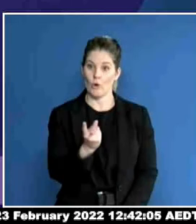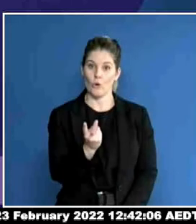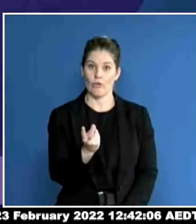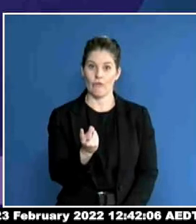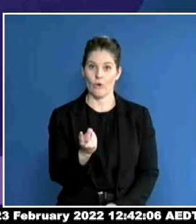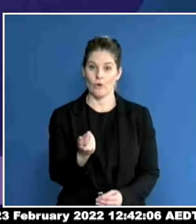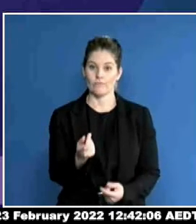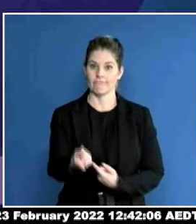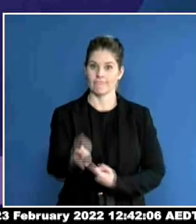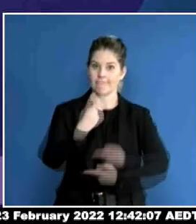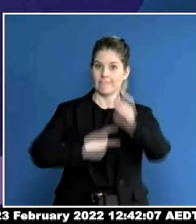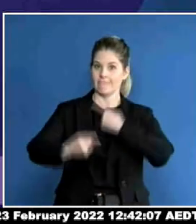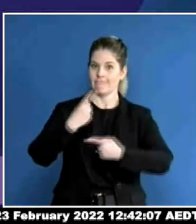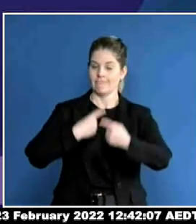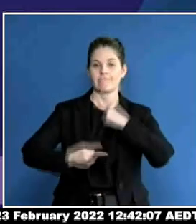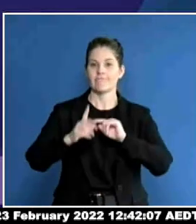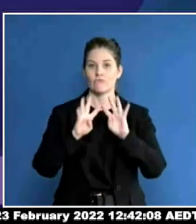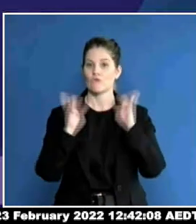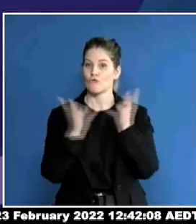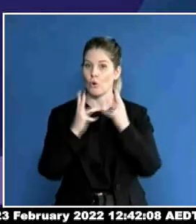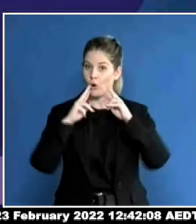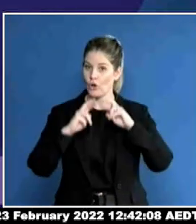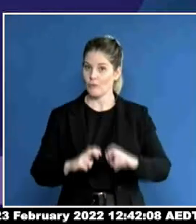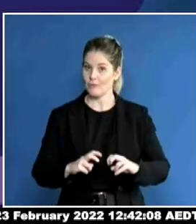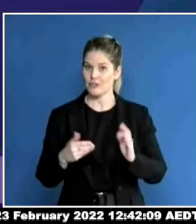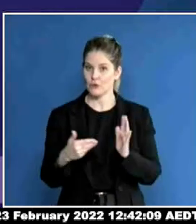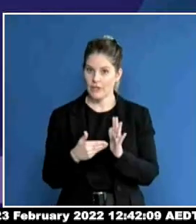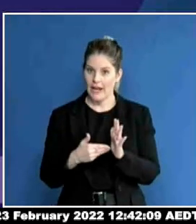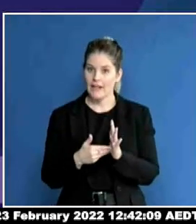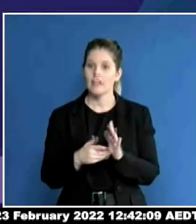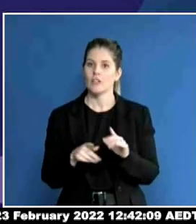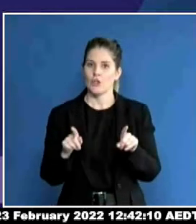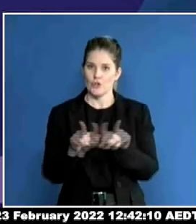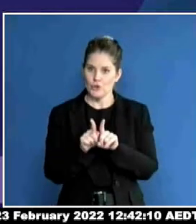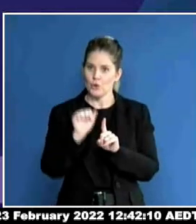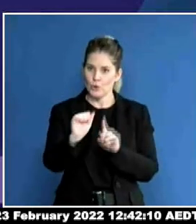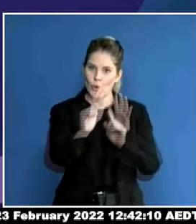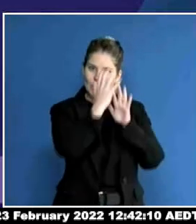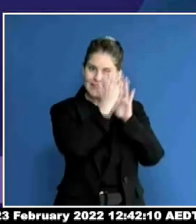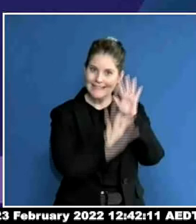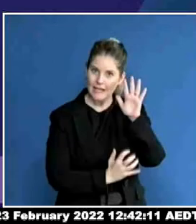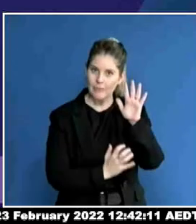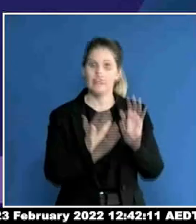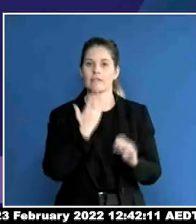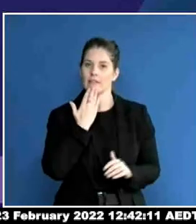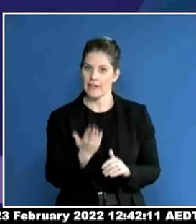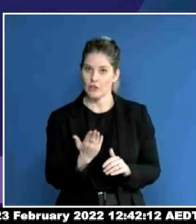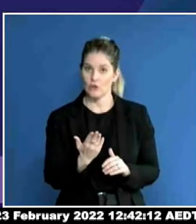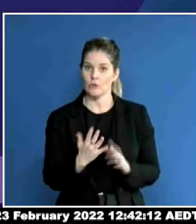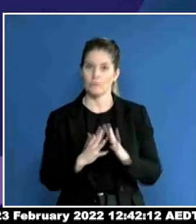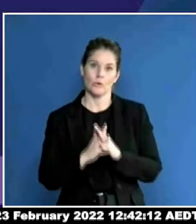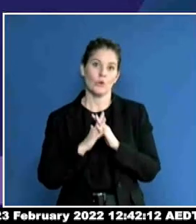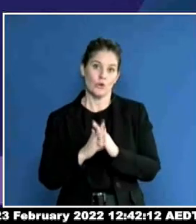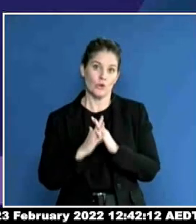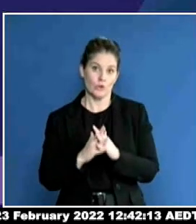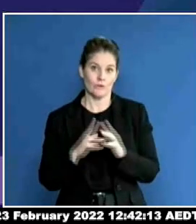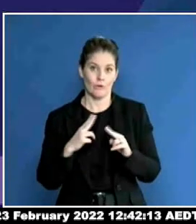for the detailed statement that you jointly provided which is very helpful to us, including the case studies that you have incorporated.